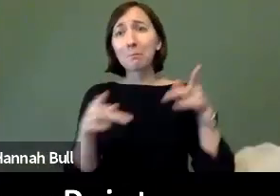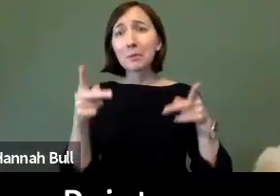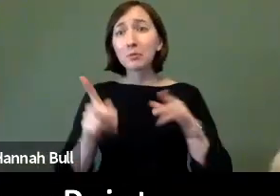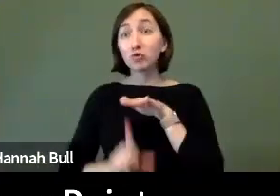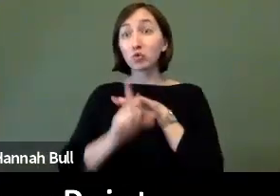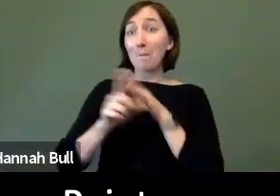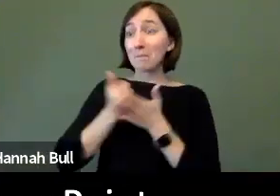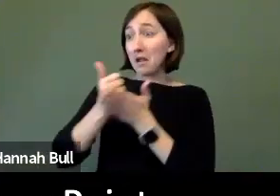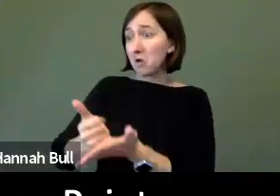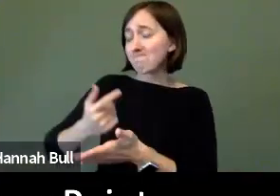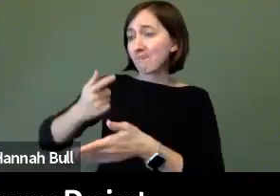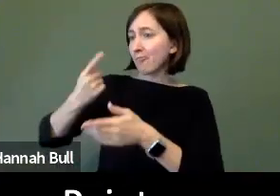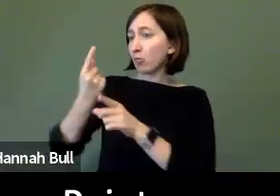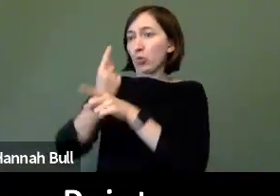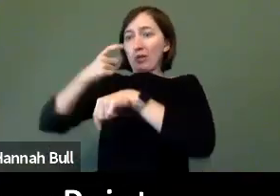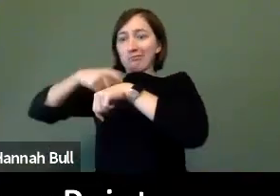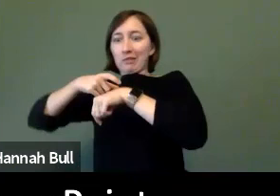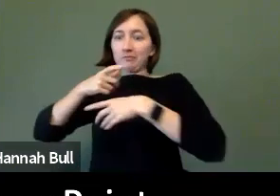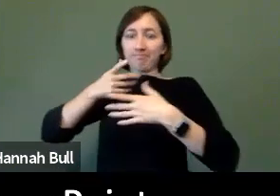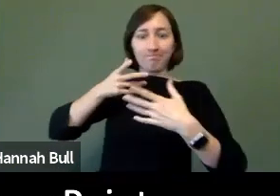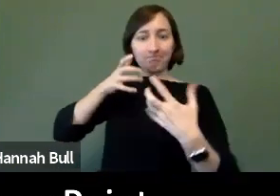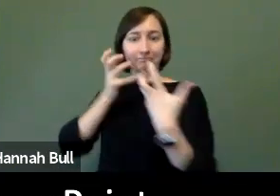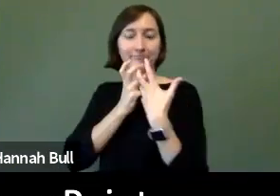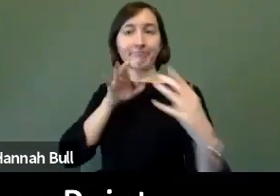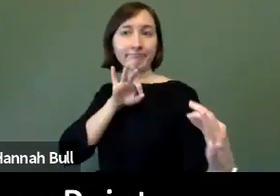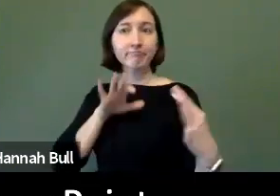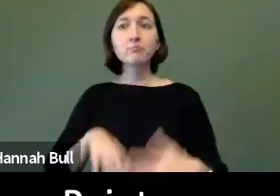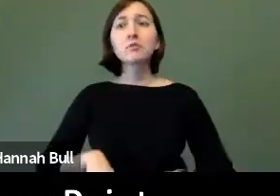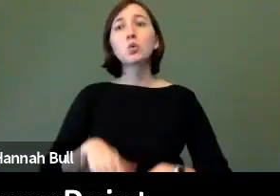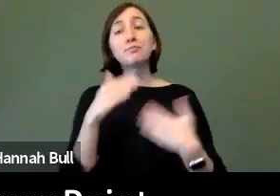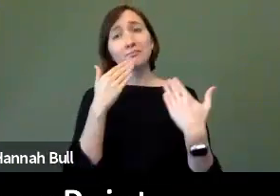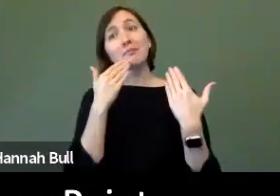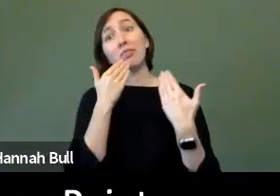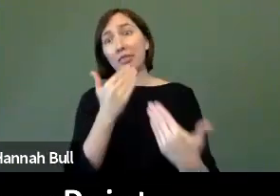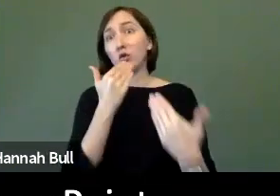I want to spotlight the good work you have done.